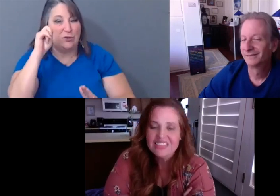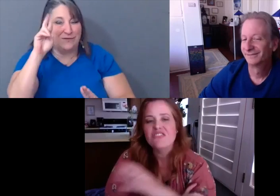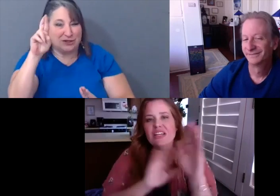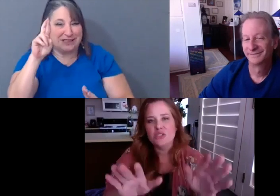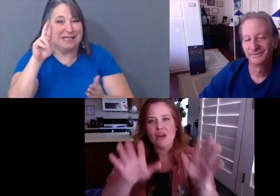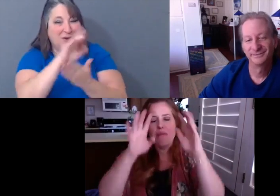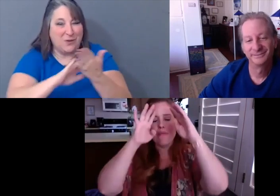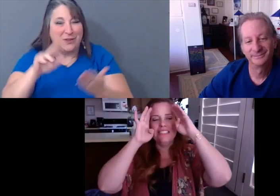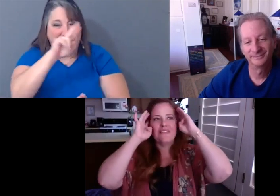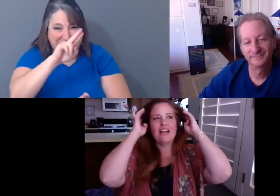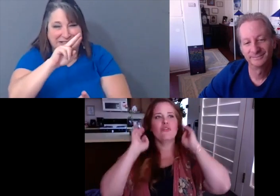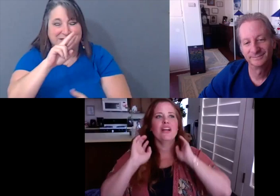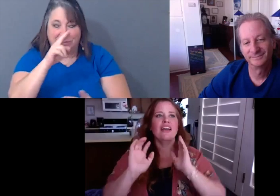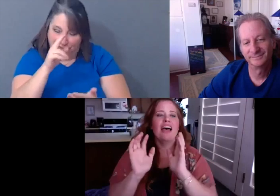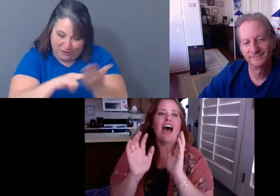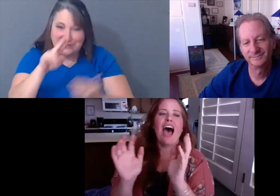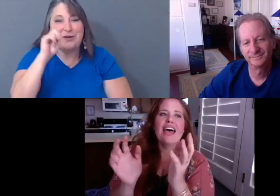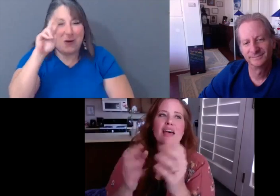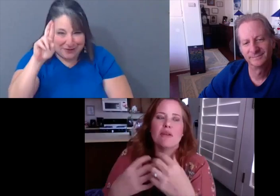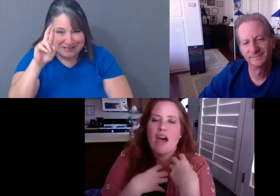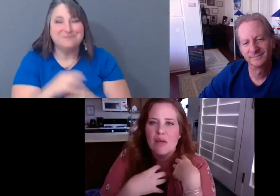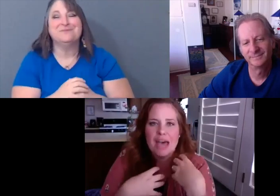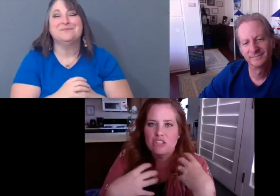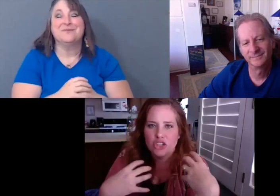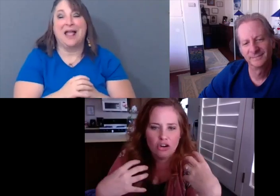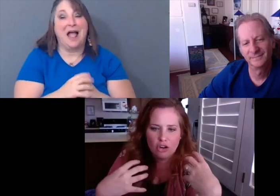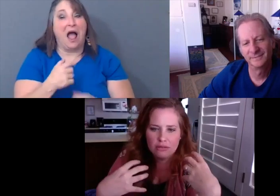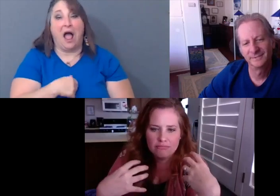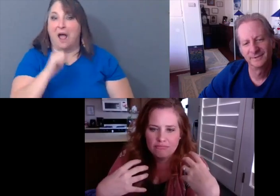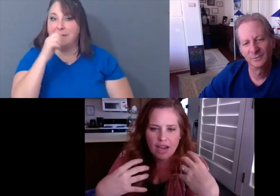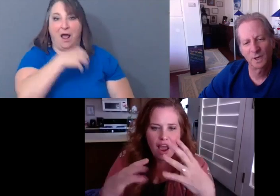And it's the funny story about Miss Deaf California. I am not a pageant girl.